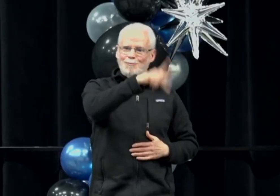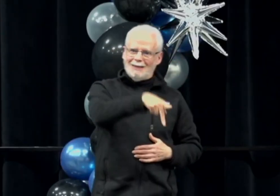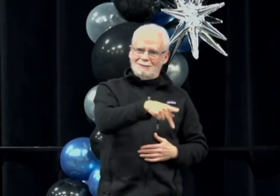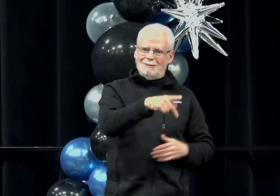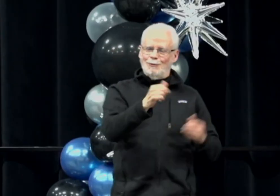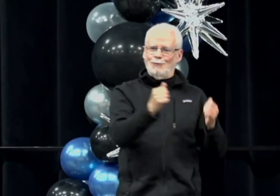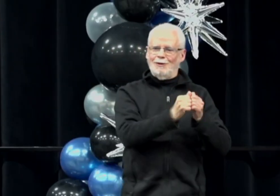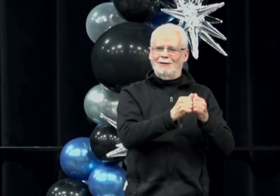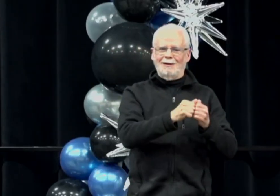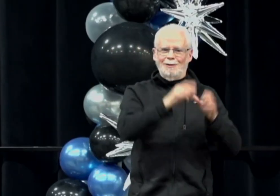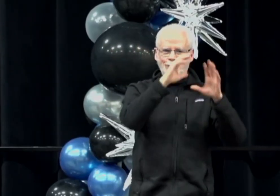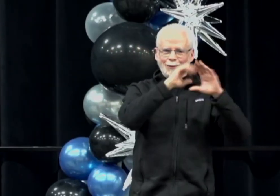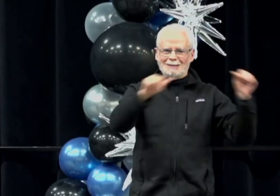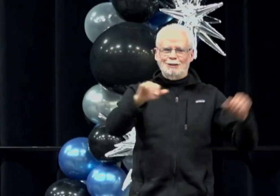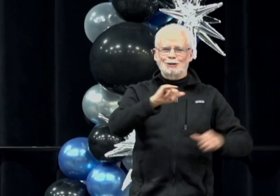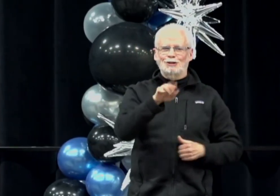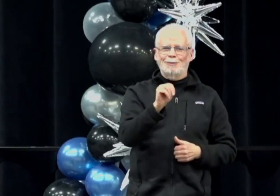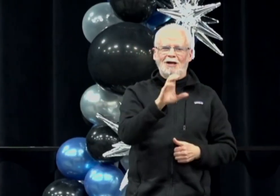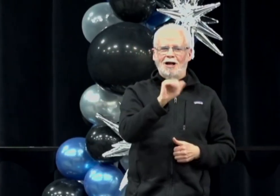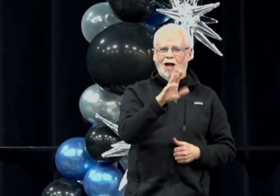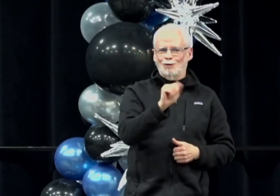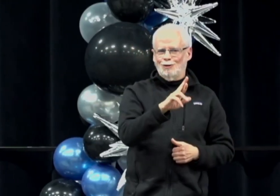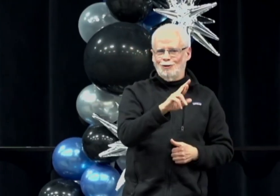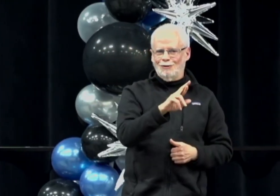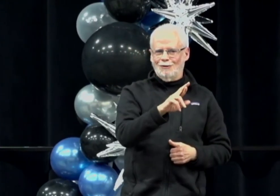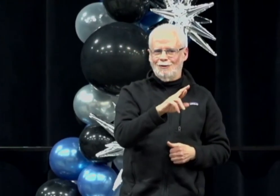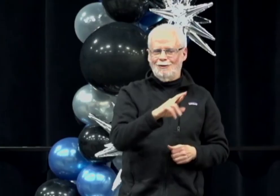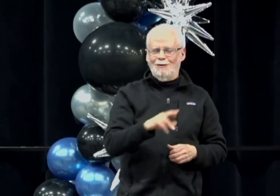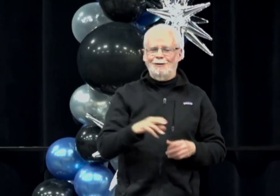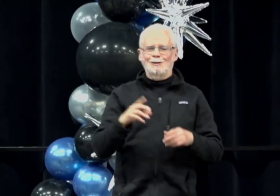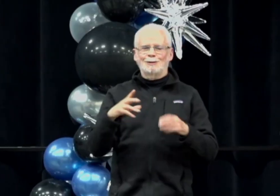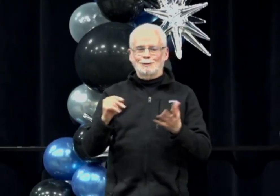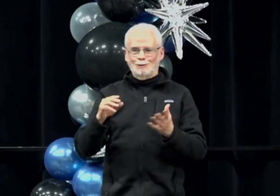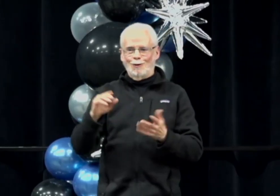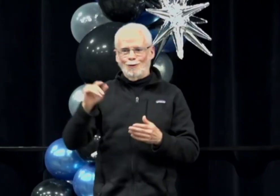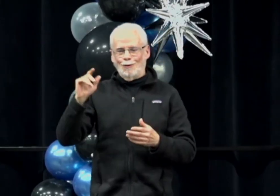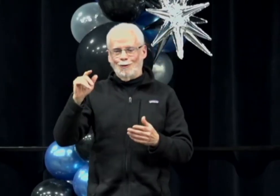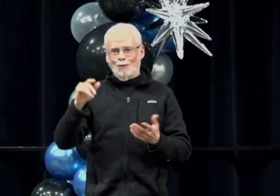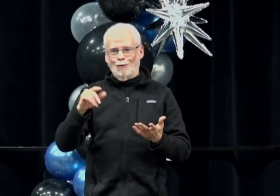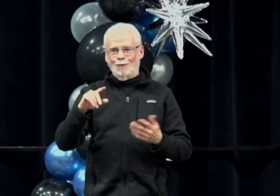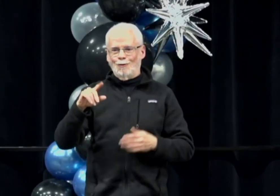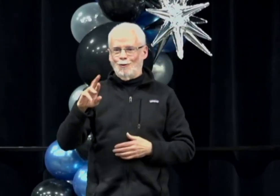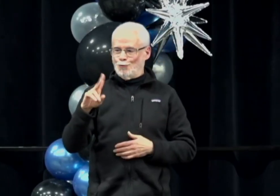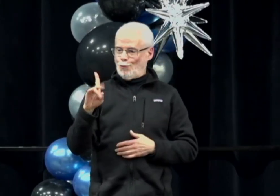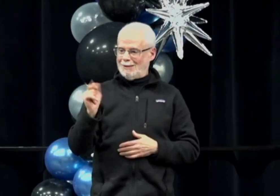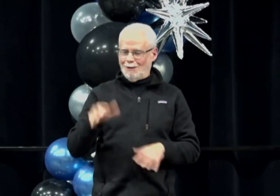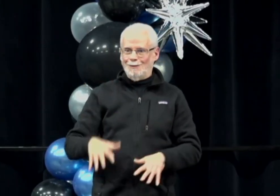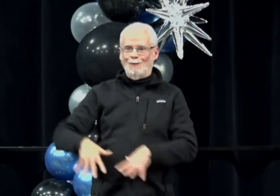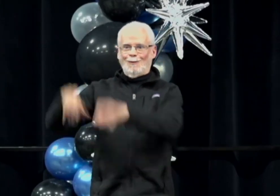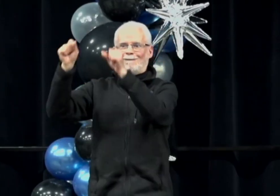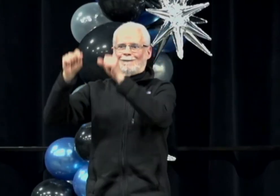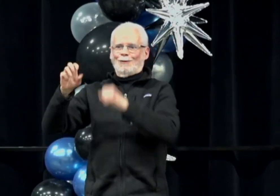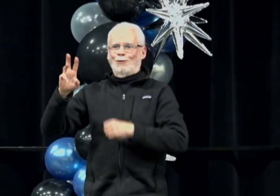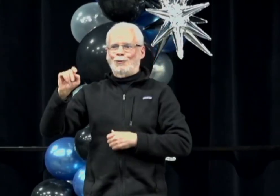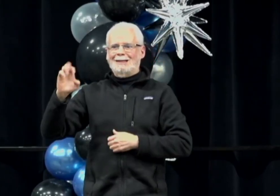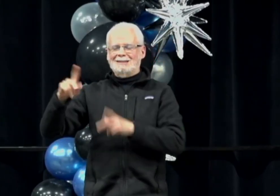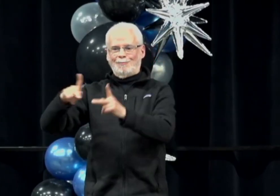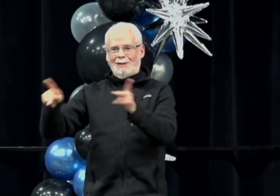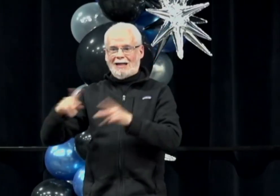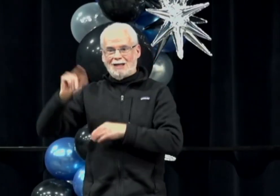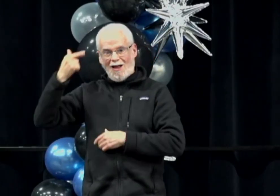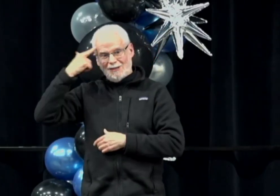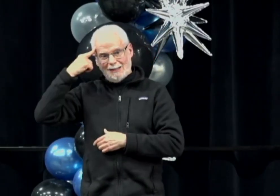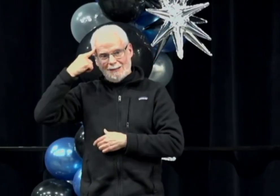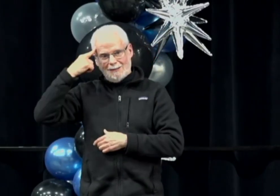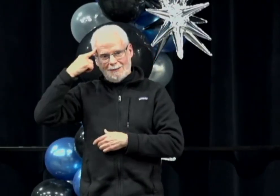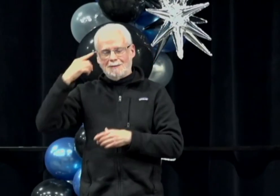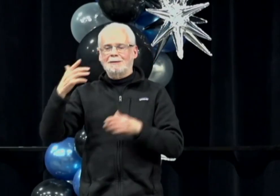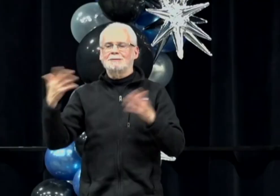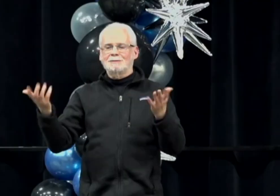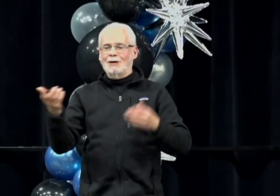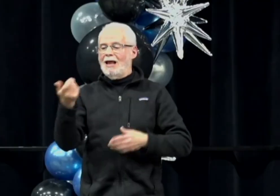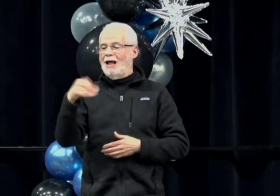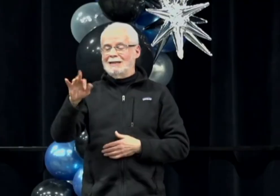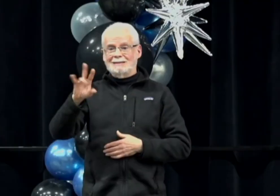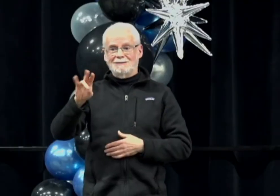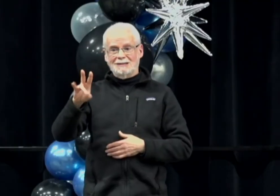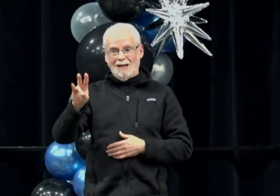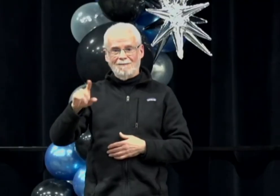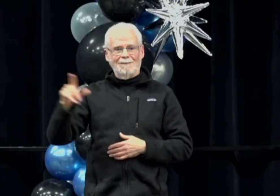Mondale’s position, because Mondale had become the new Vice-President under President Jimmy Carter.